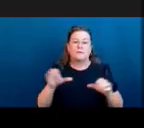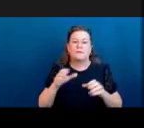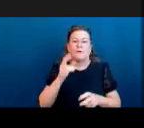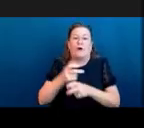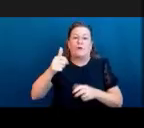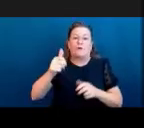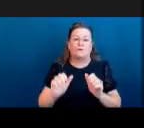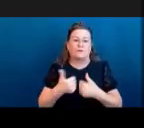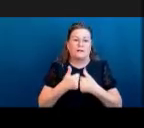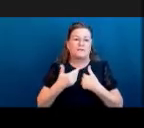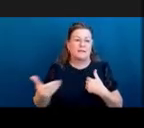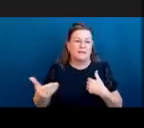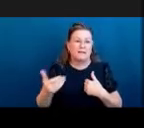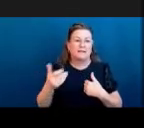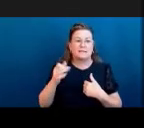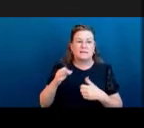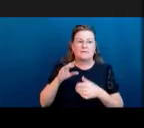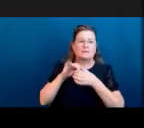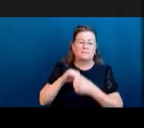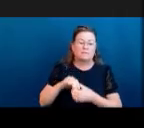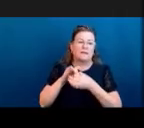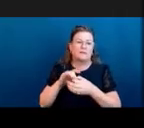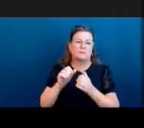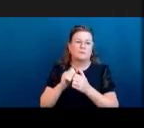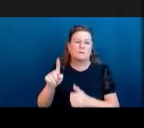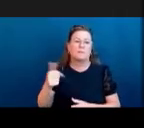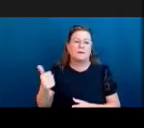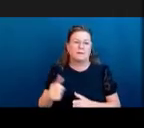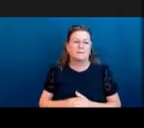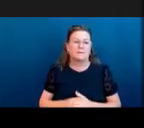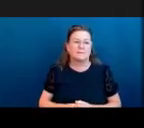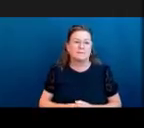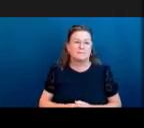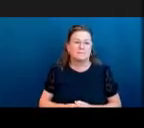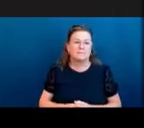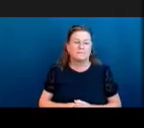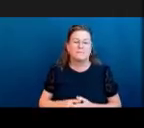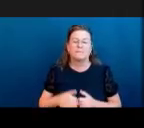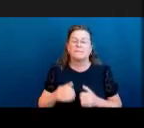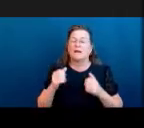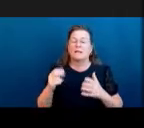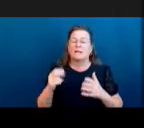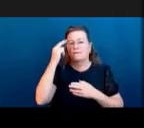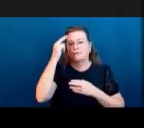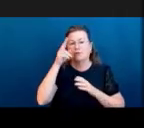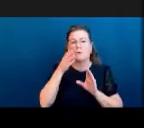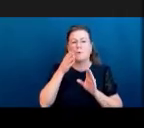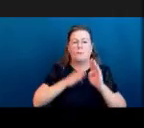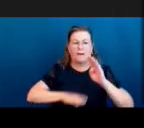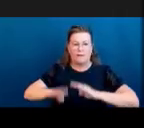challenging things when it's in relationship with somebody else. And there's a lot of neurobiology to support that as